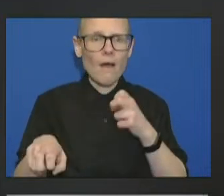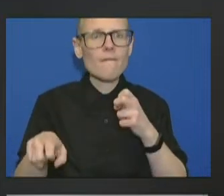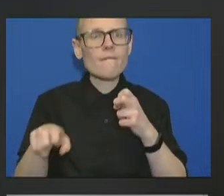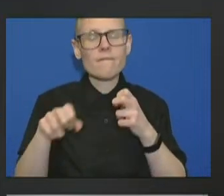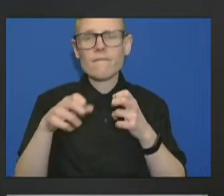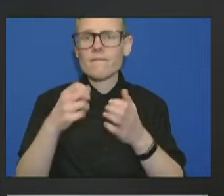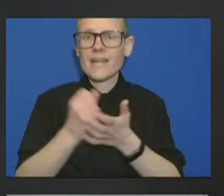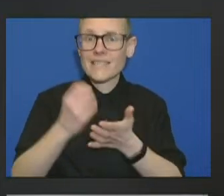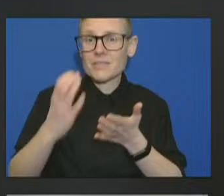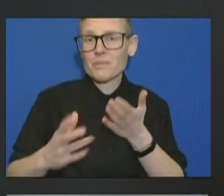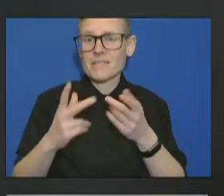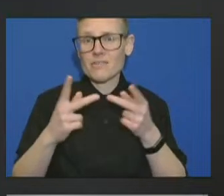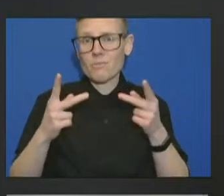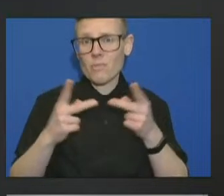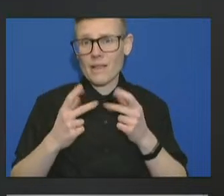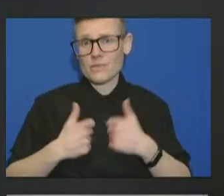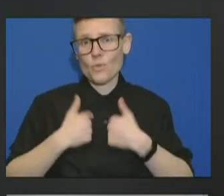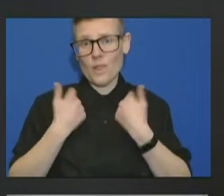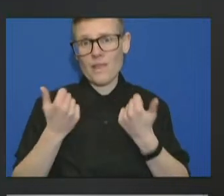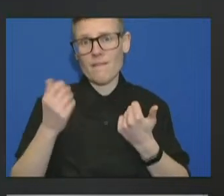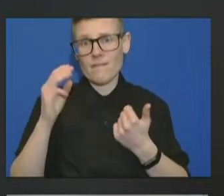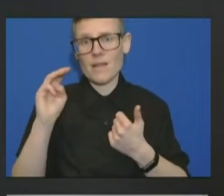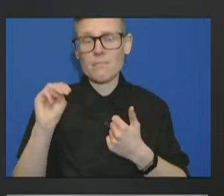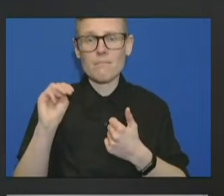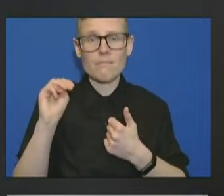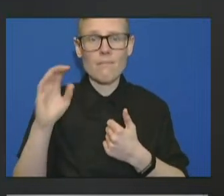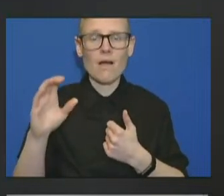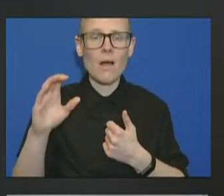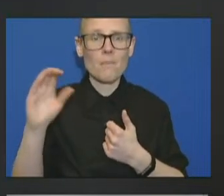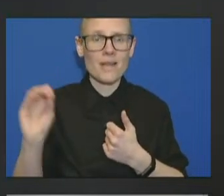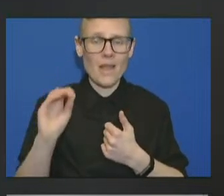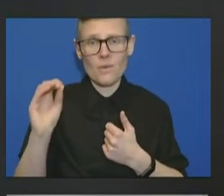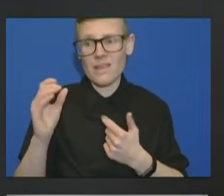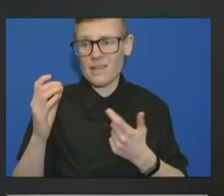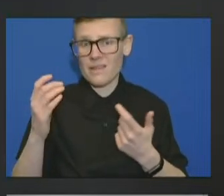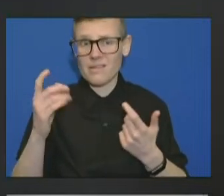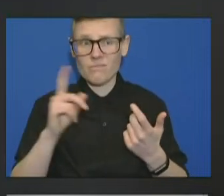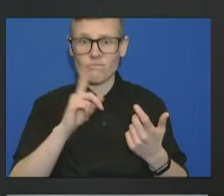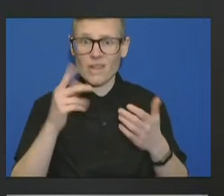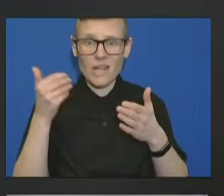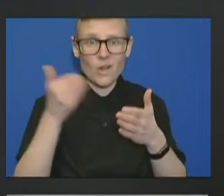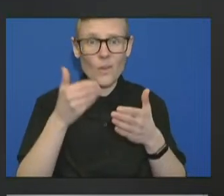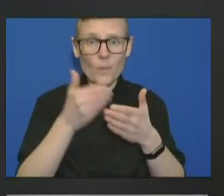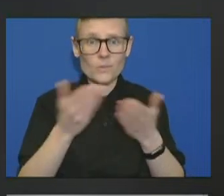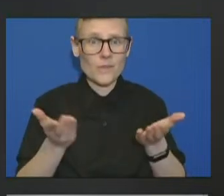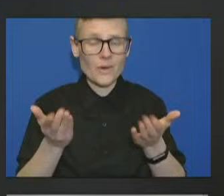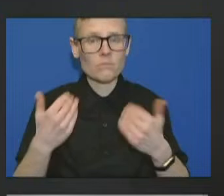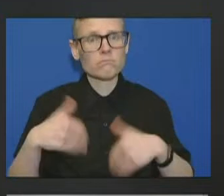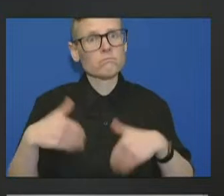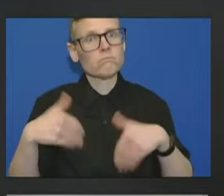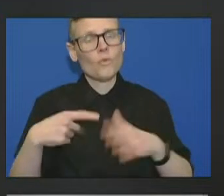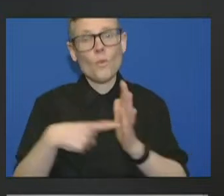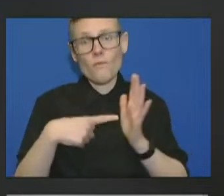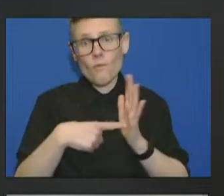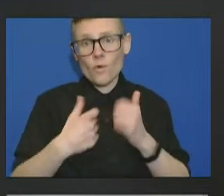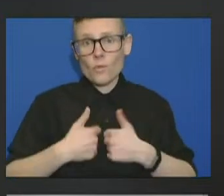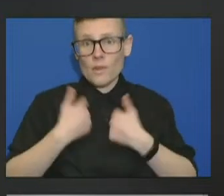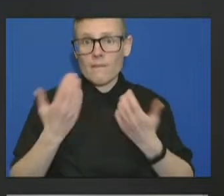hard. And it is a difficult and expensive place to live in